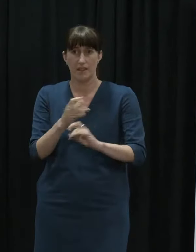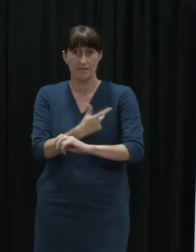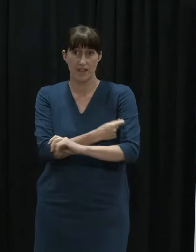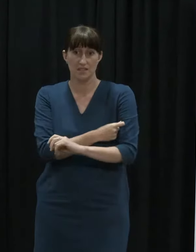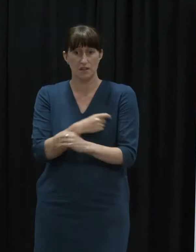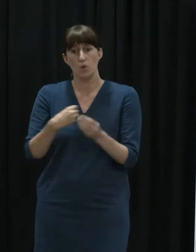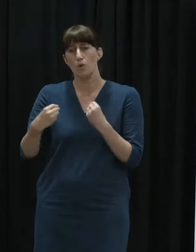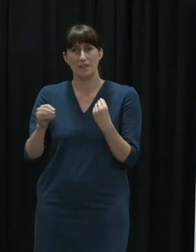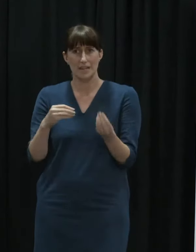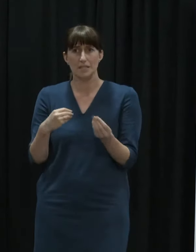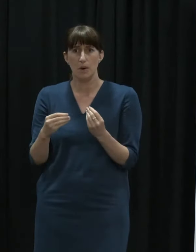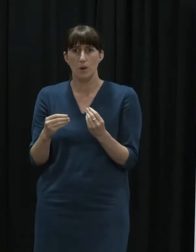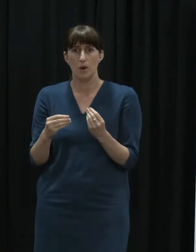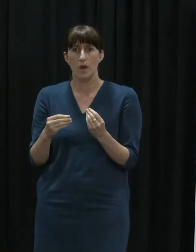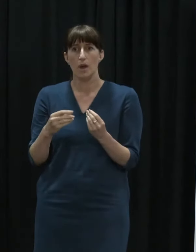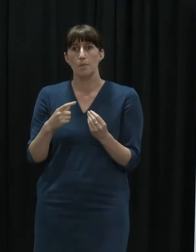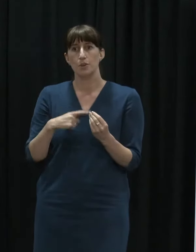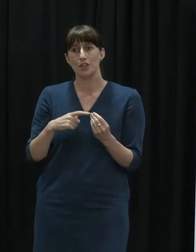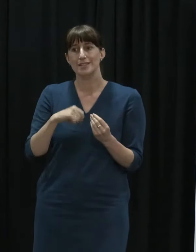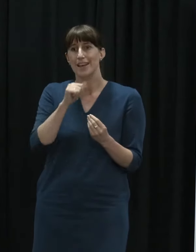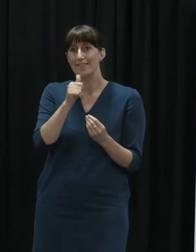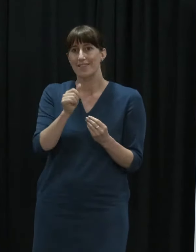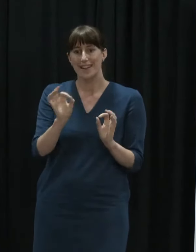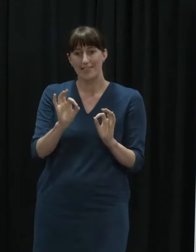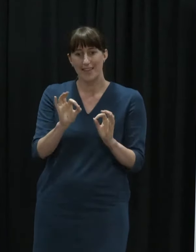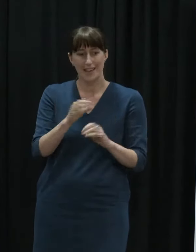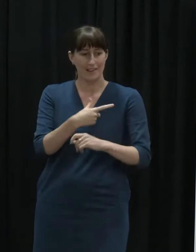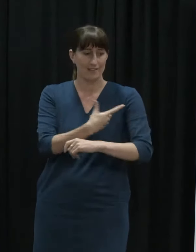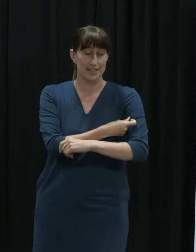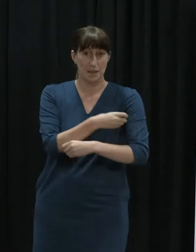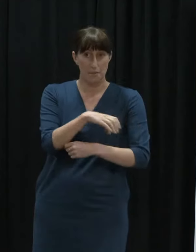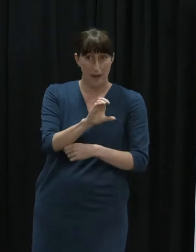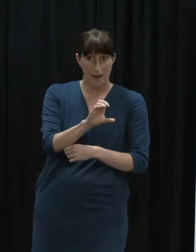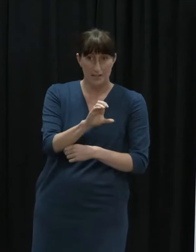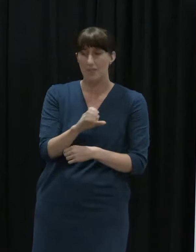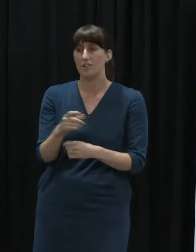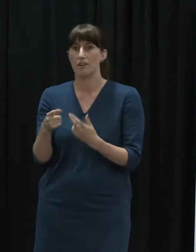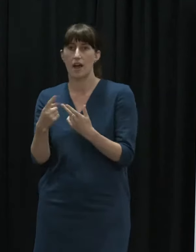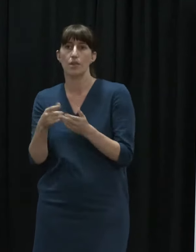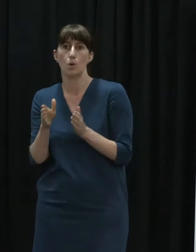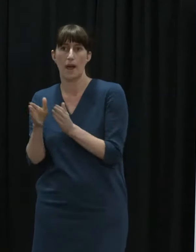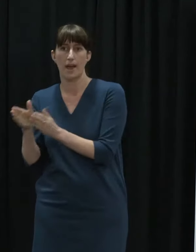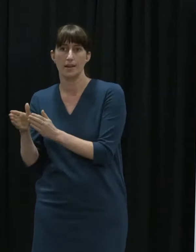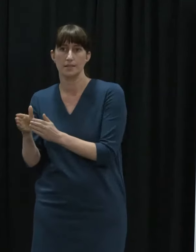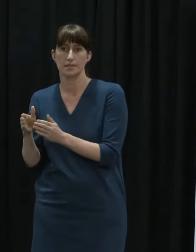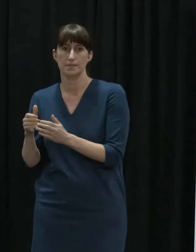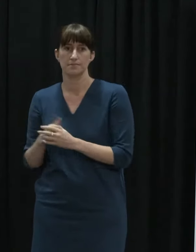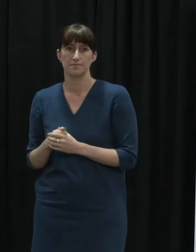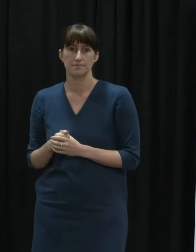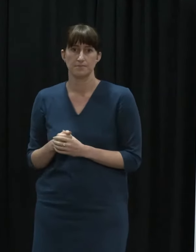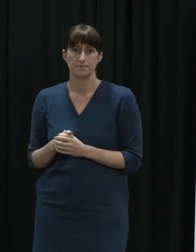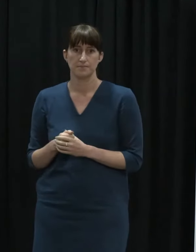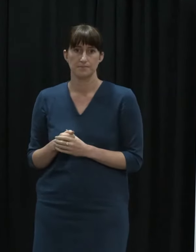Even at Orange you have some